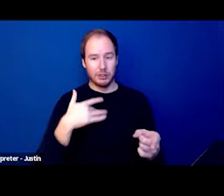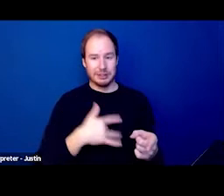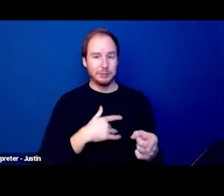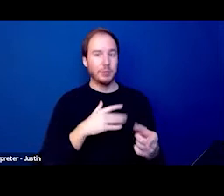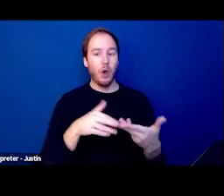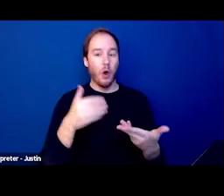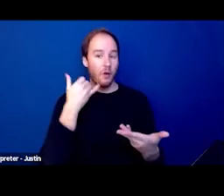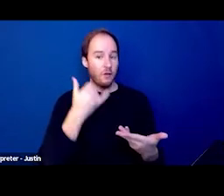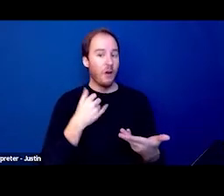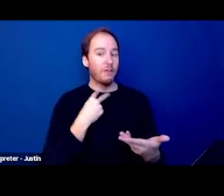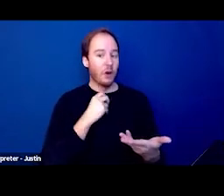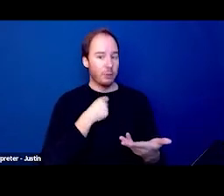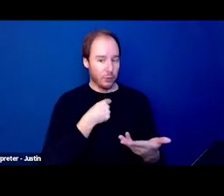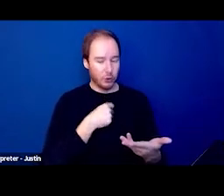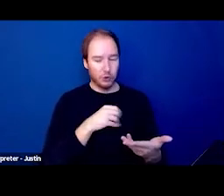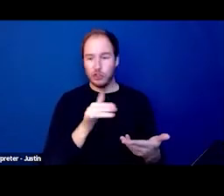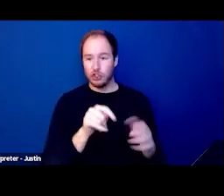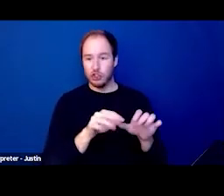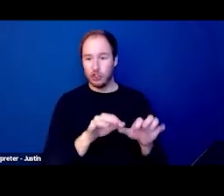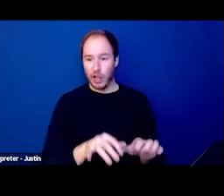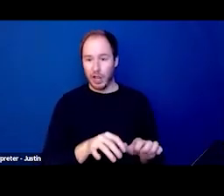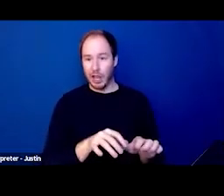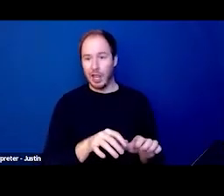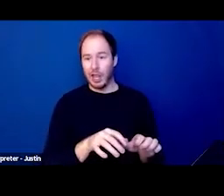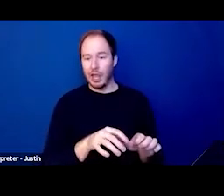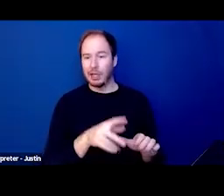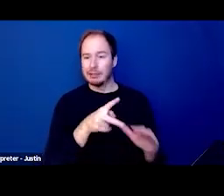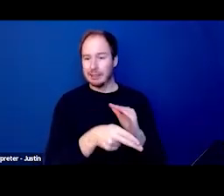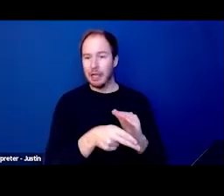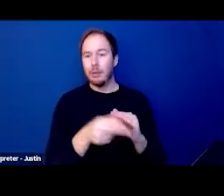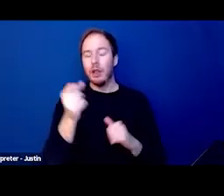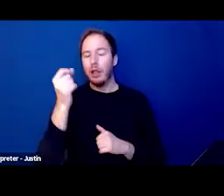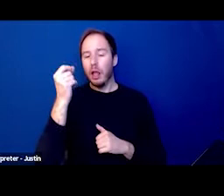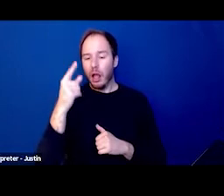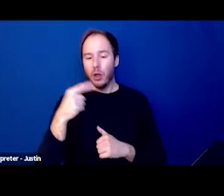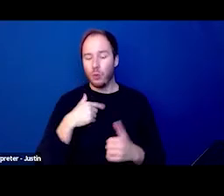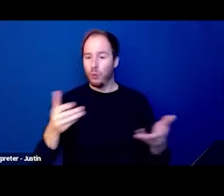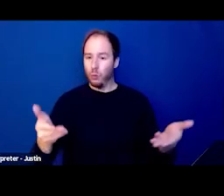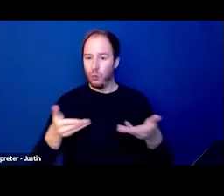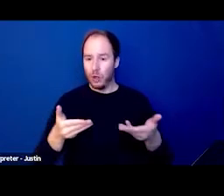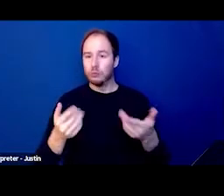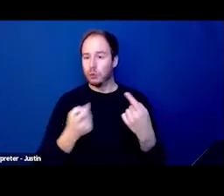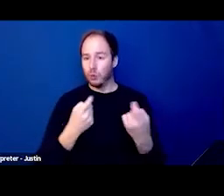and the chat feature is disabled, but we do absolutely welcome your questions using the Q&A feature.